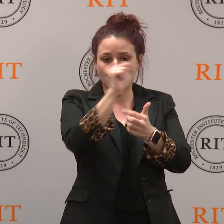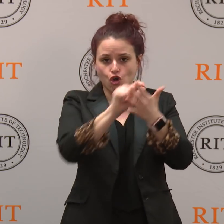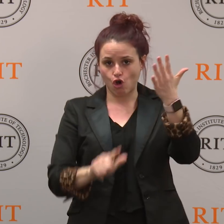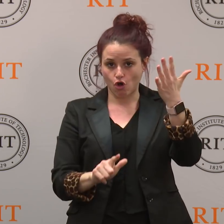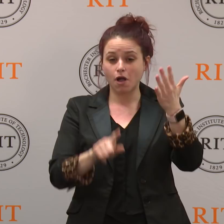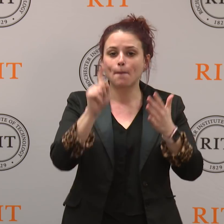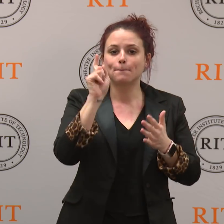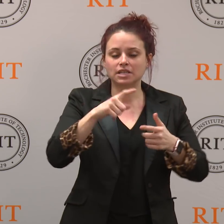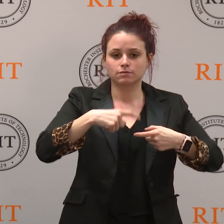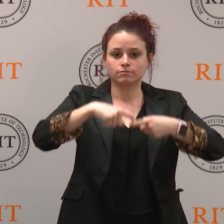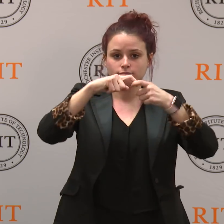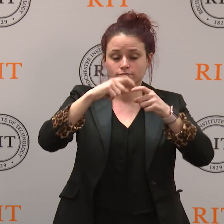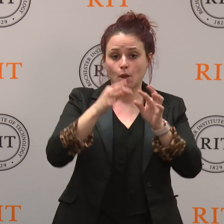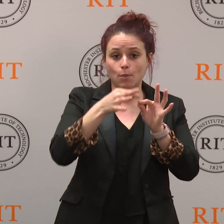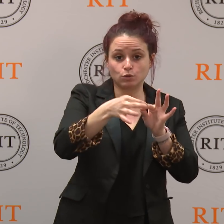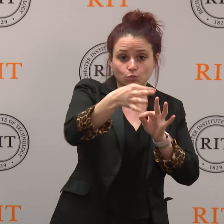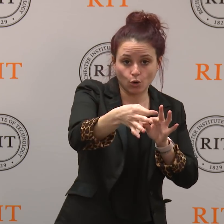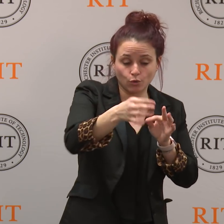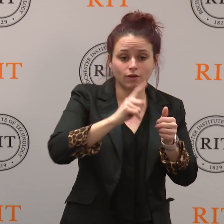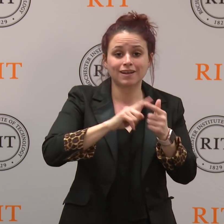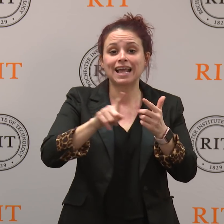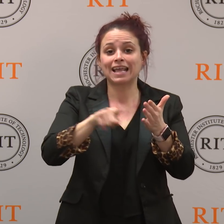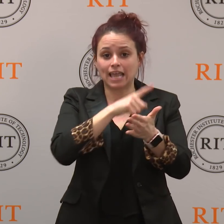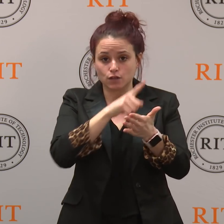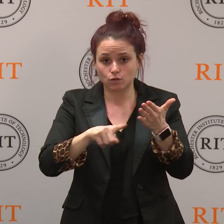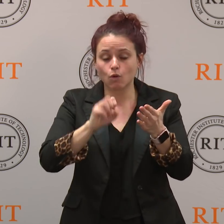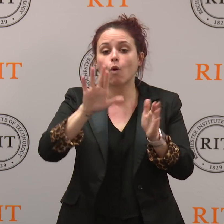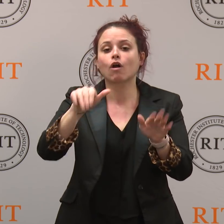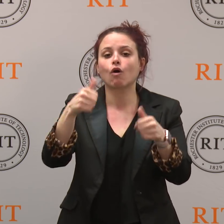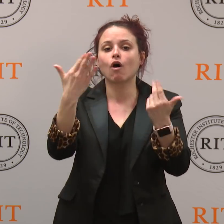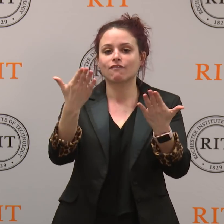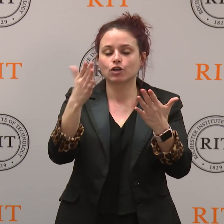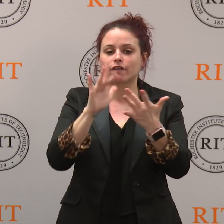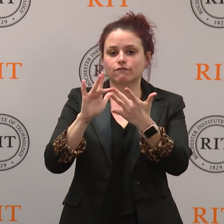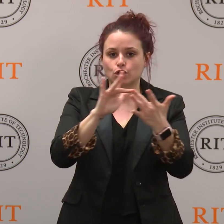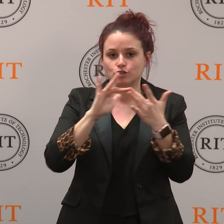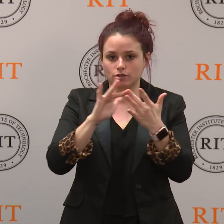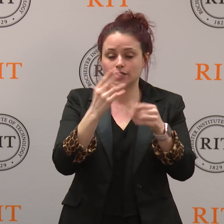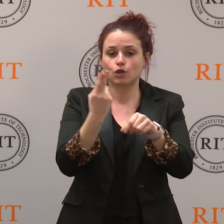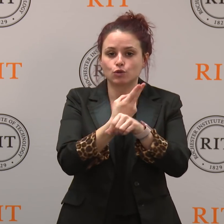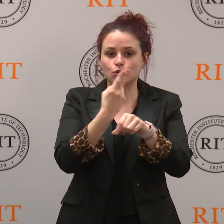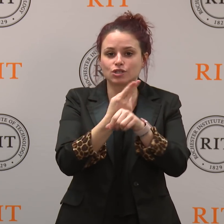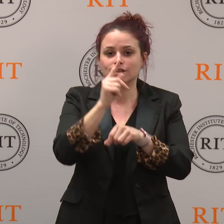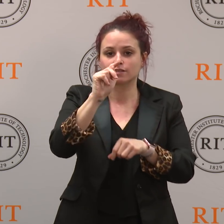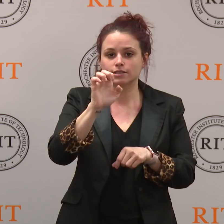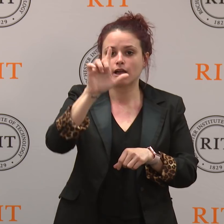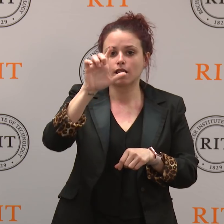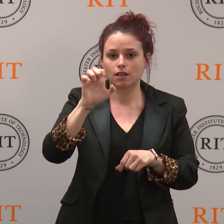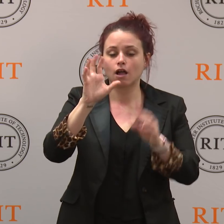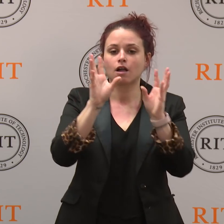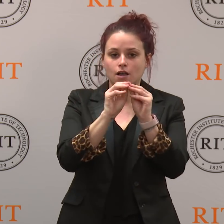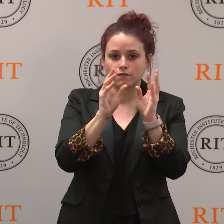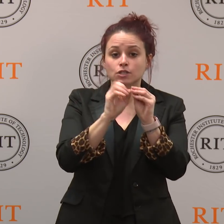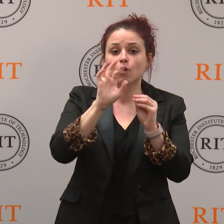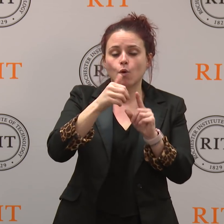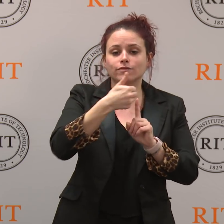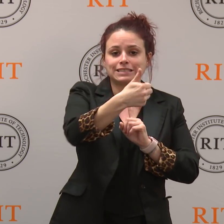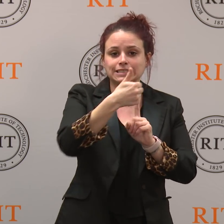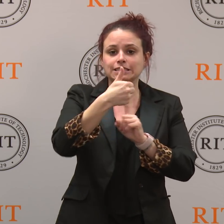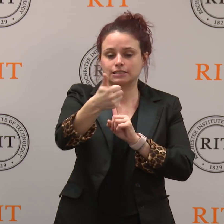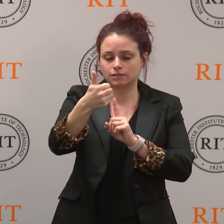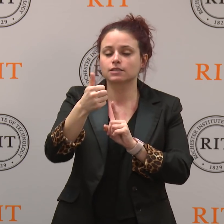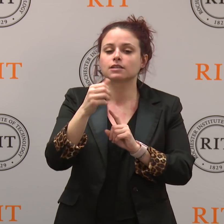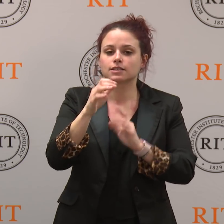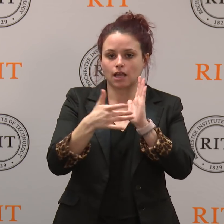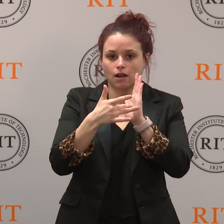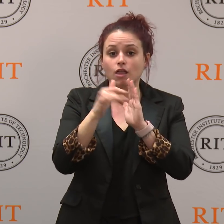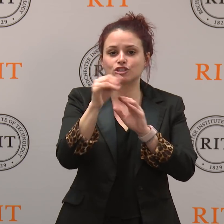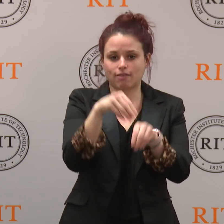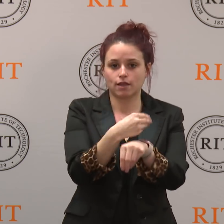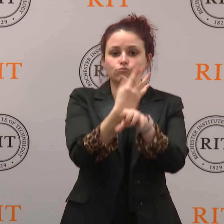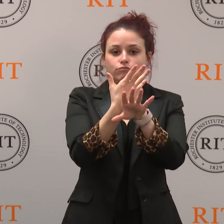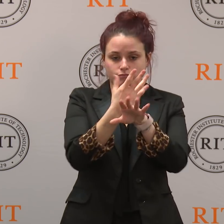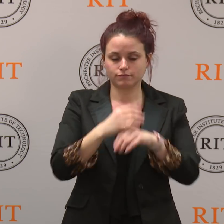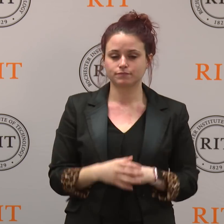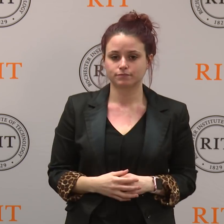postponed, canceled or offered virtually using teleconferencing or other distance technologies.